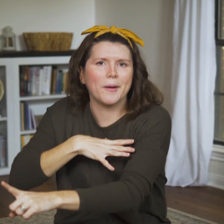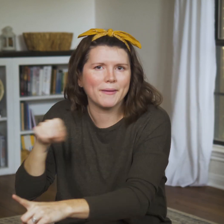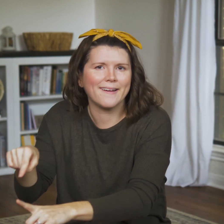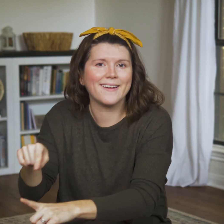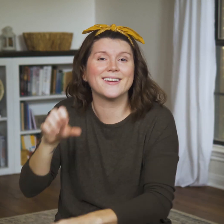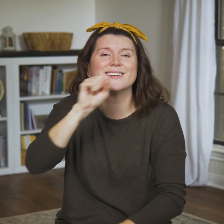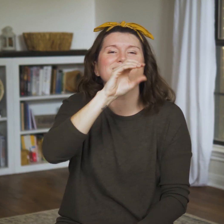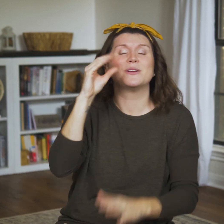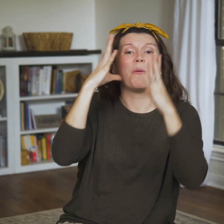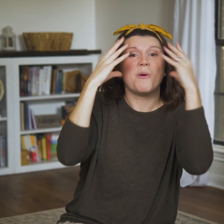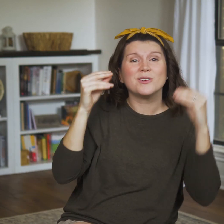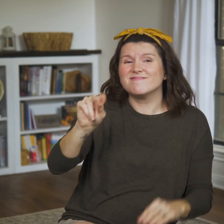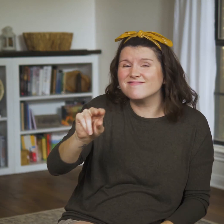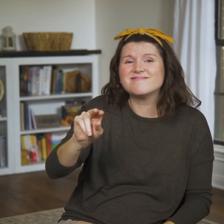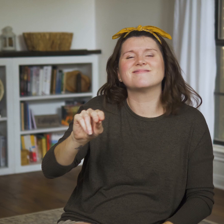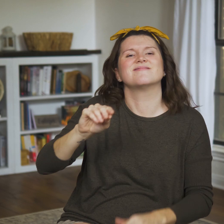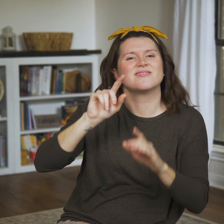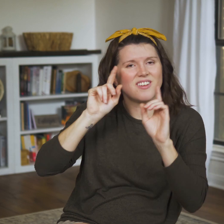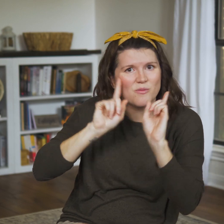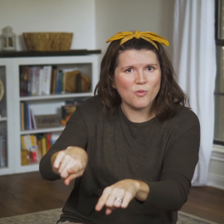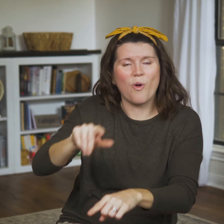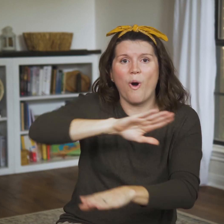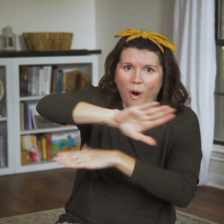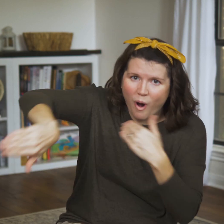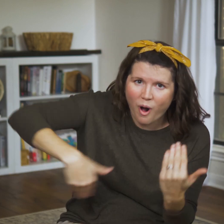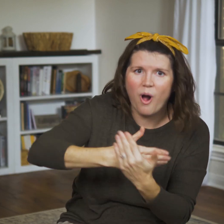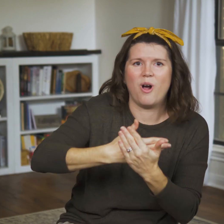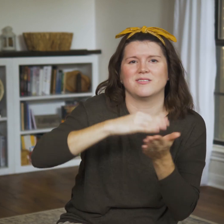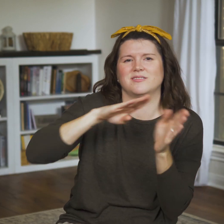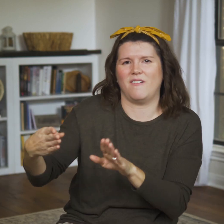This is a battle that’s primary cause is these women.